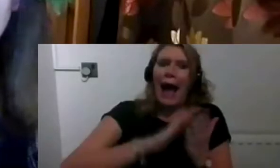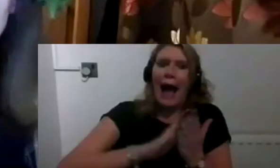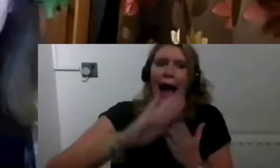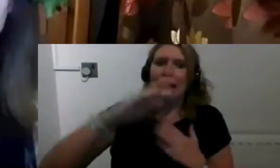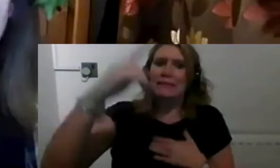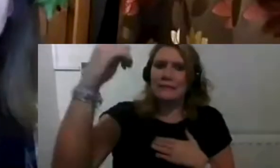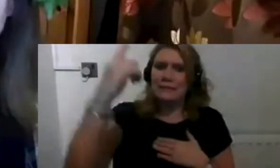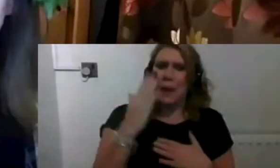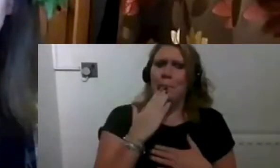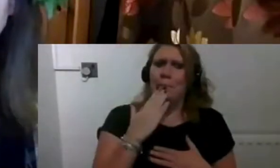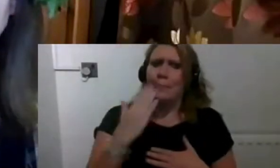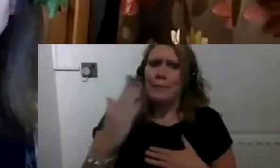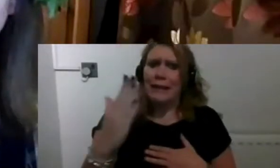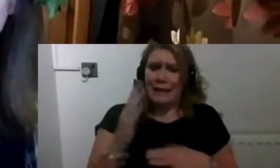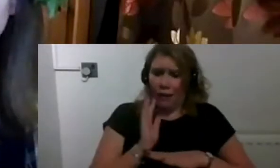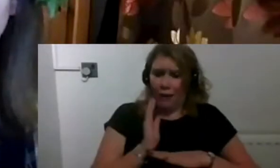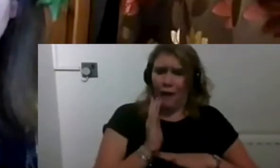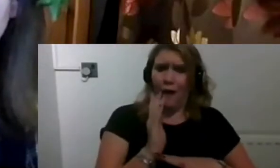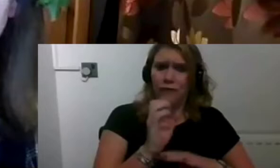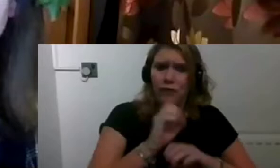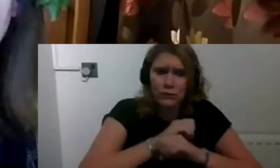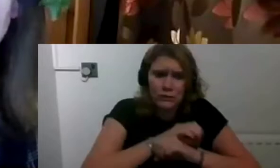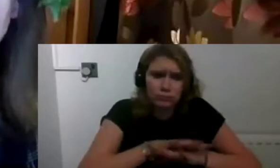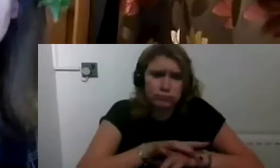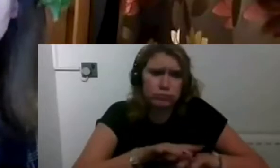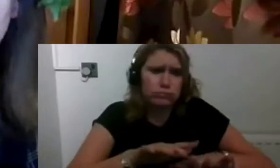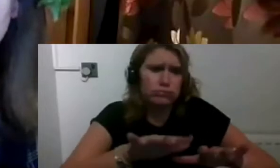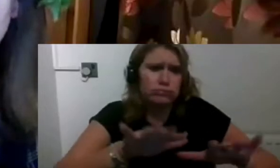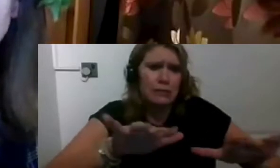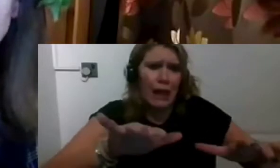Rid our ashes of, their terrible ills.